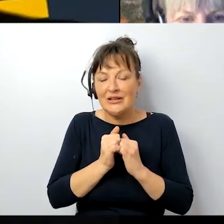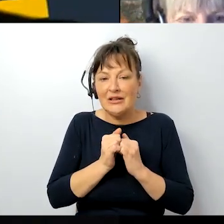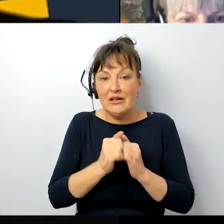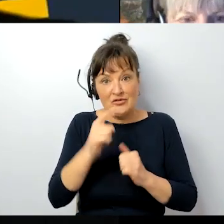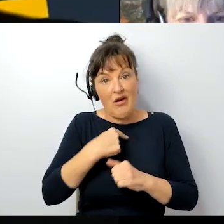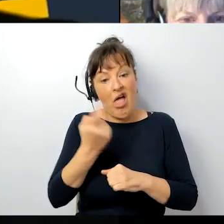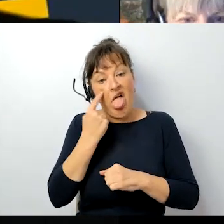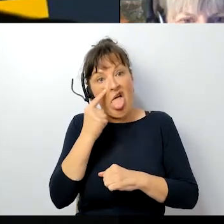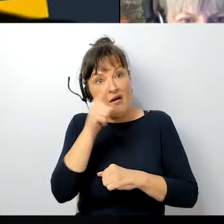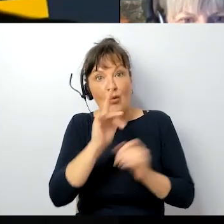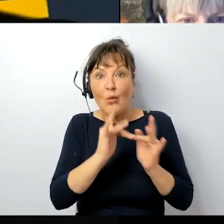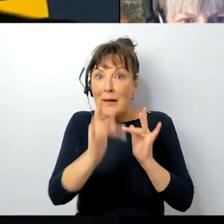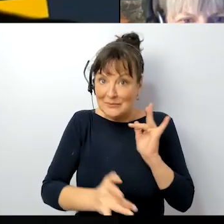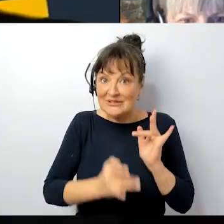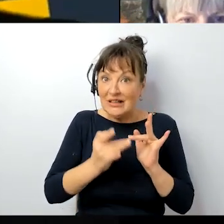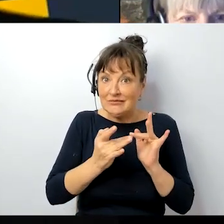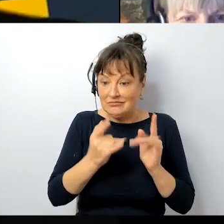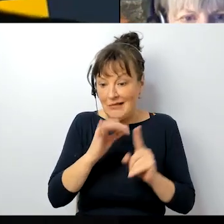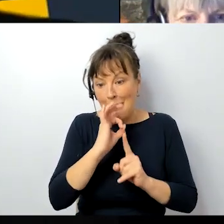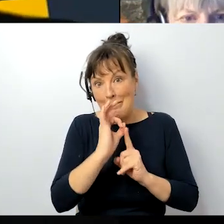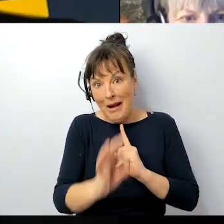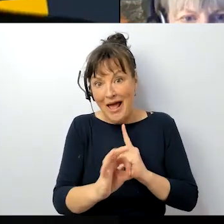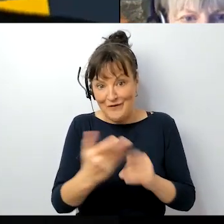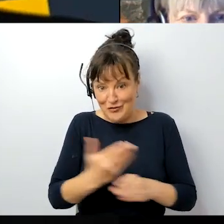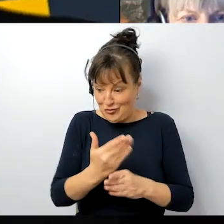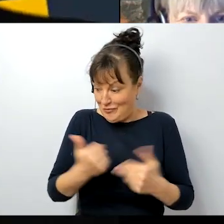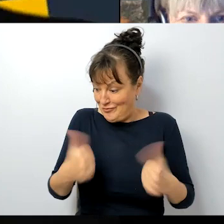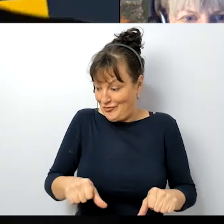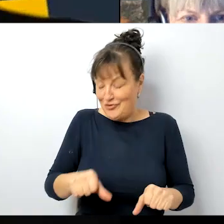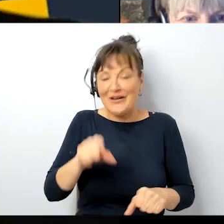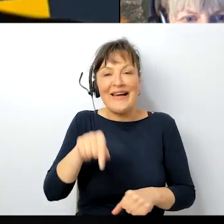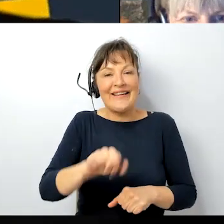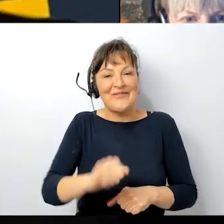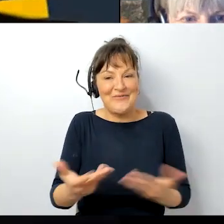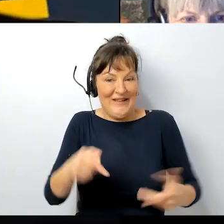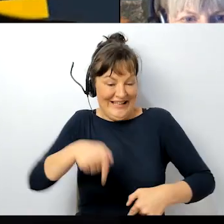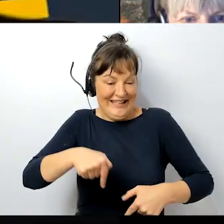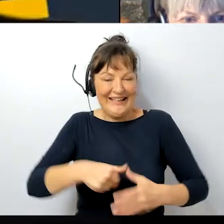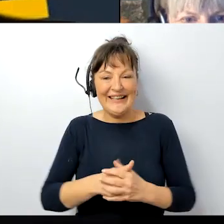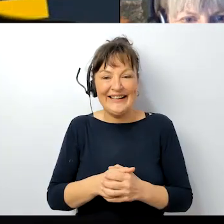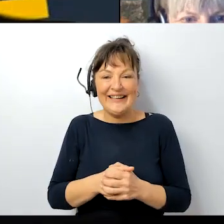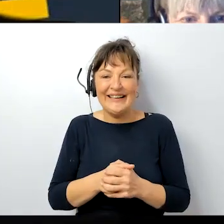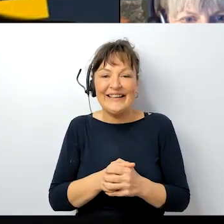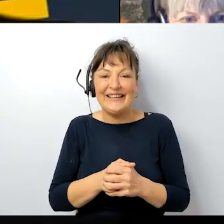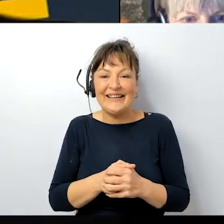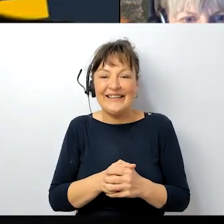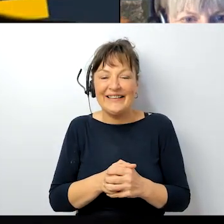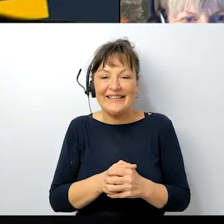I felt that it wasn't for me anymore and yeah that website was the one that I used to apply